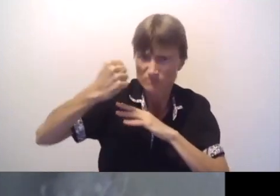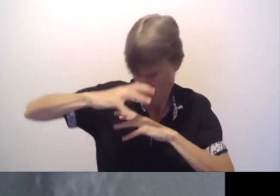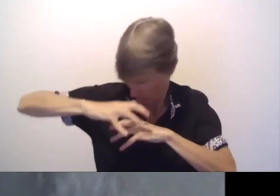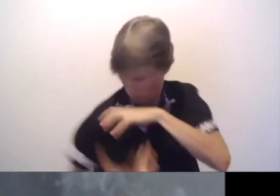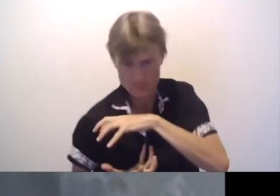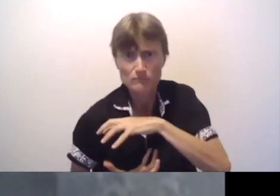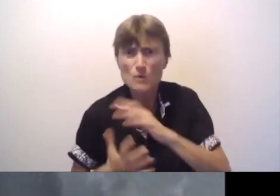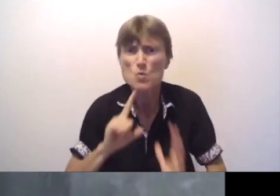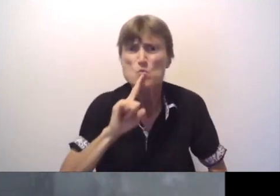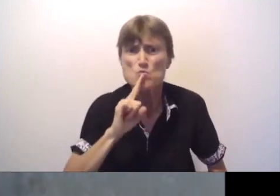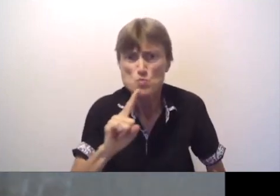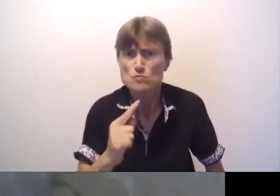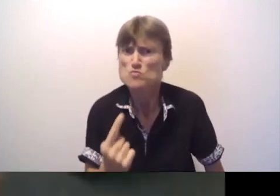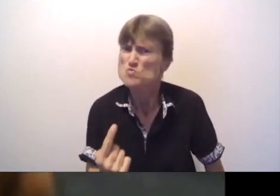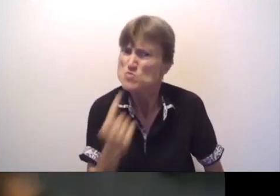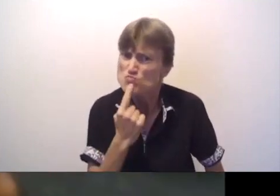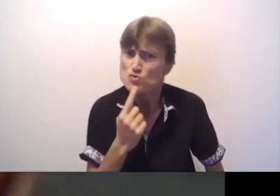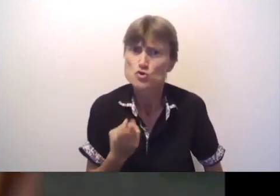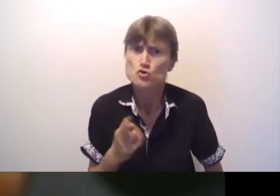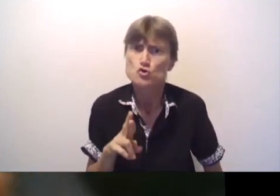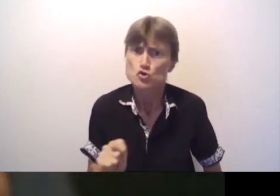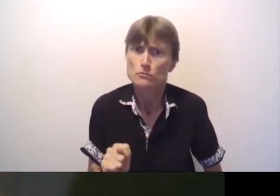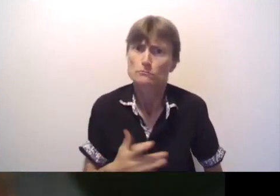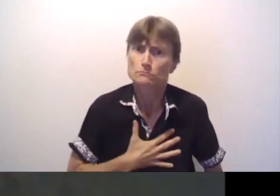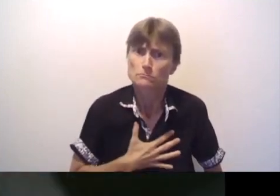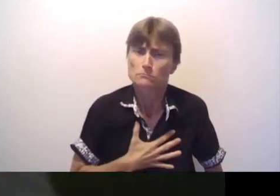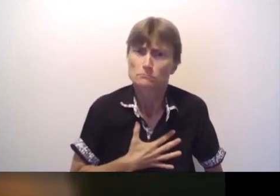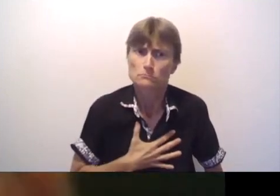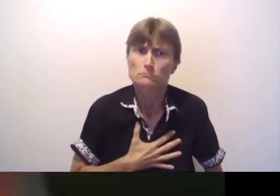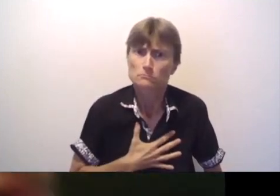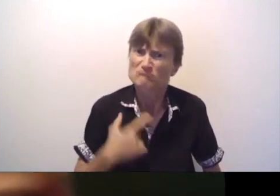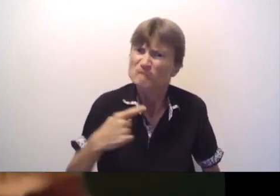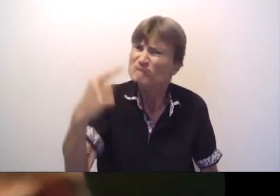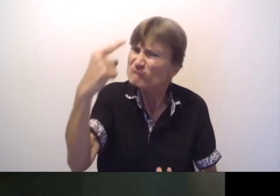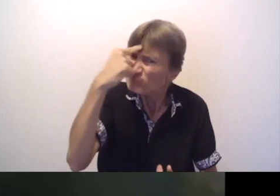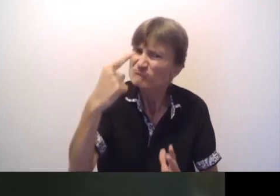the most devastating thing i will surely you know be right on deck i'll give up